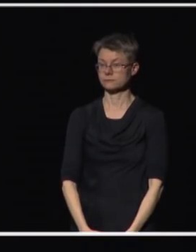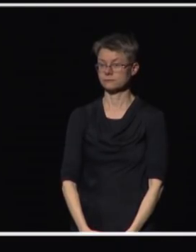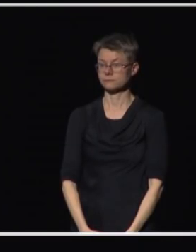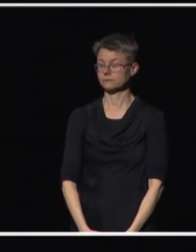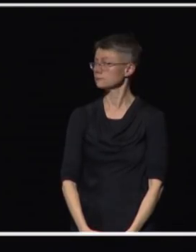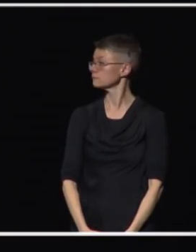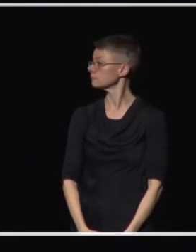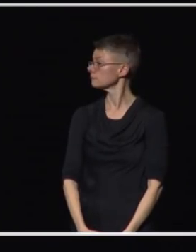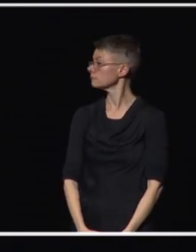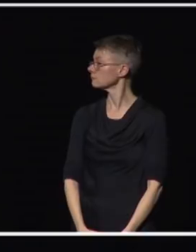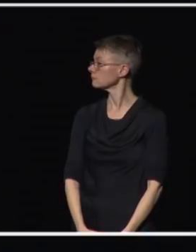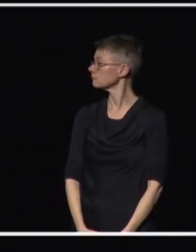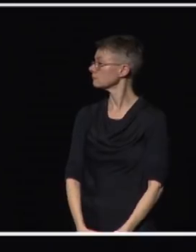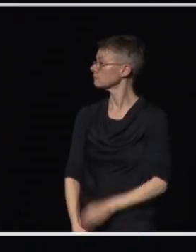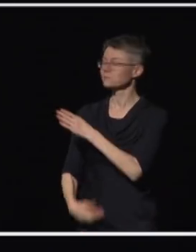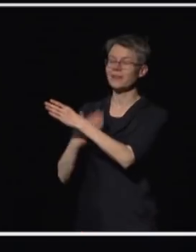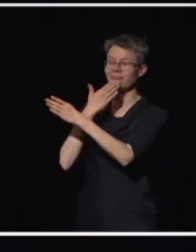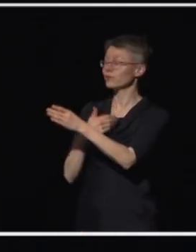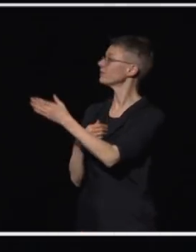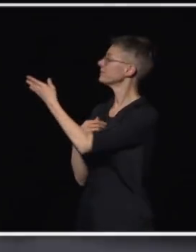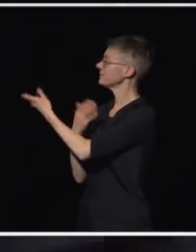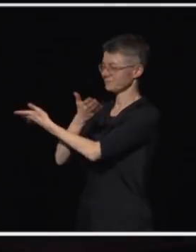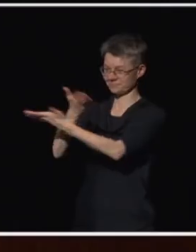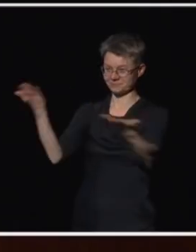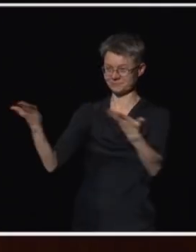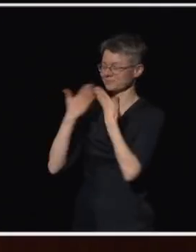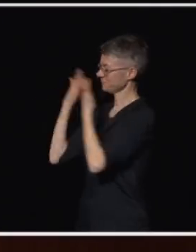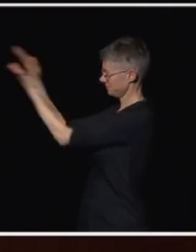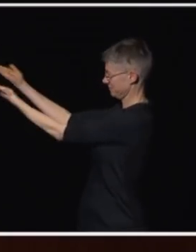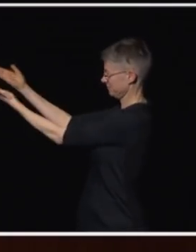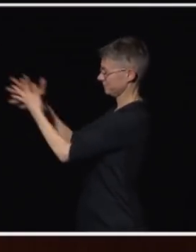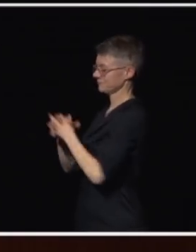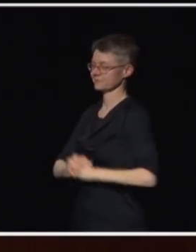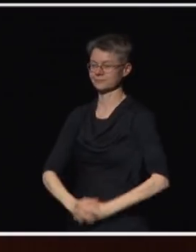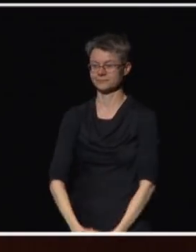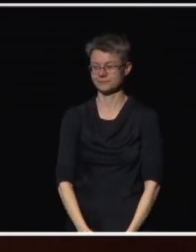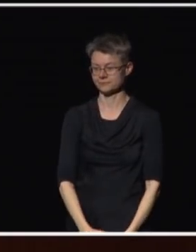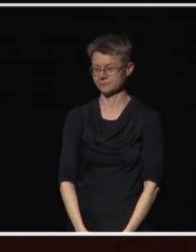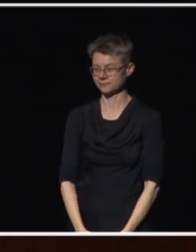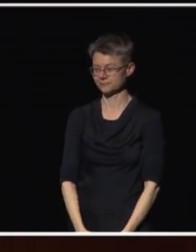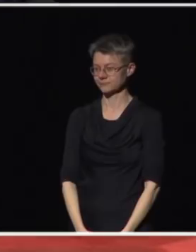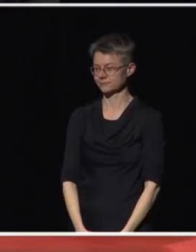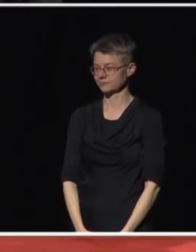And on that note, ladies and gentlemen, please thank Te-Nahisi Coates. Thank you so much. Thank you.